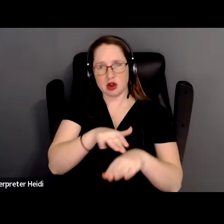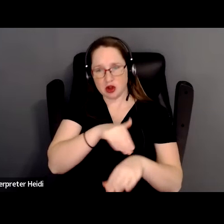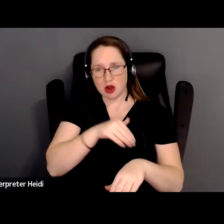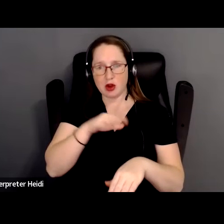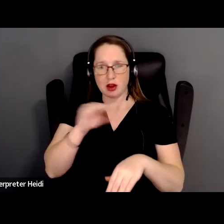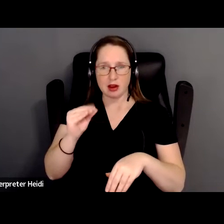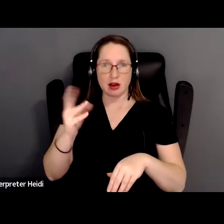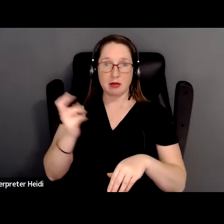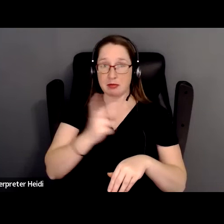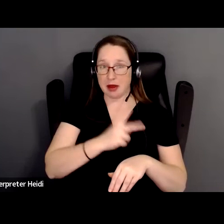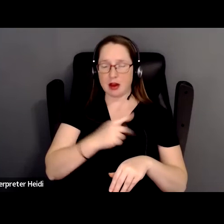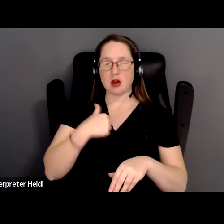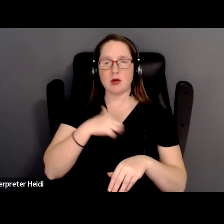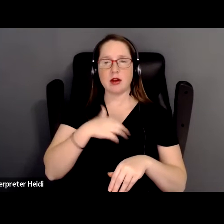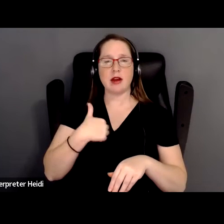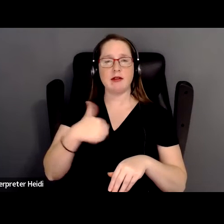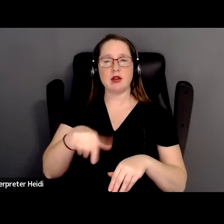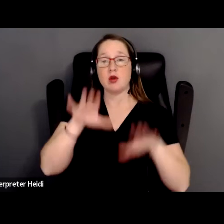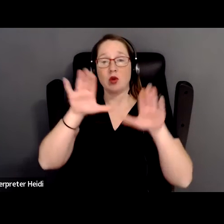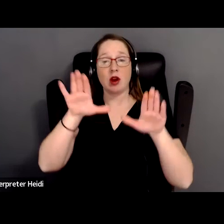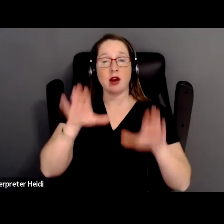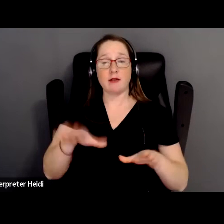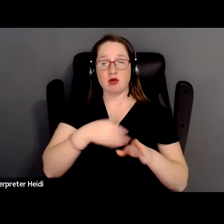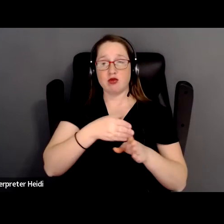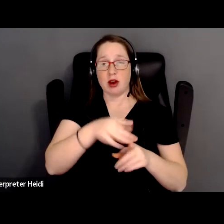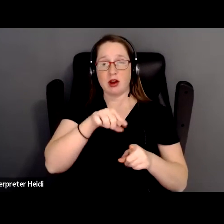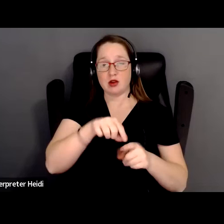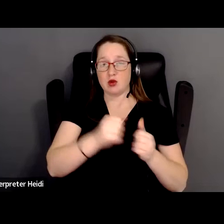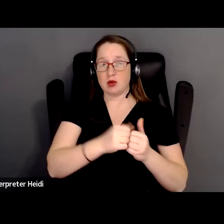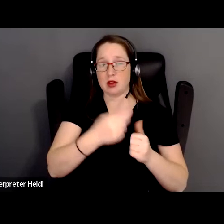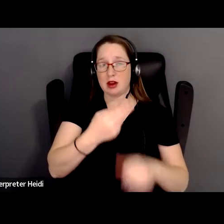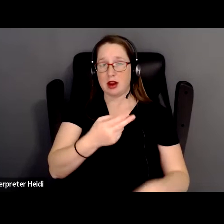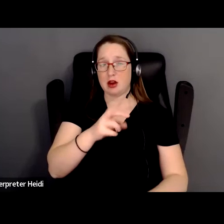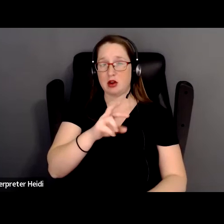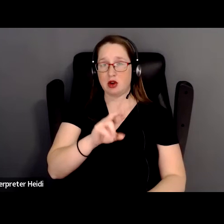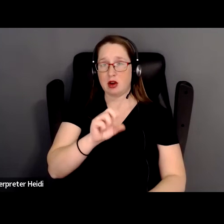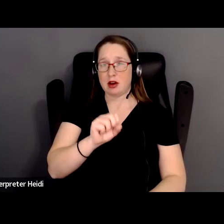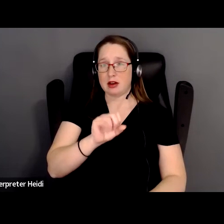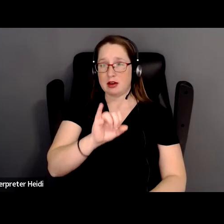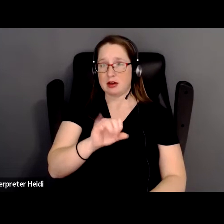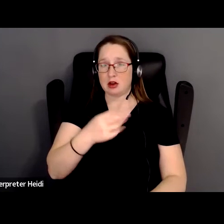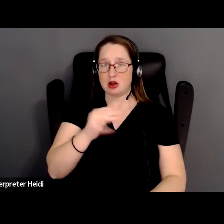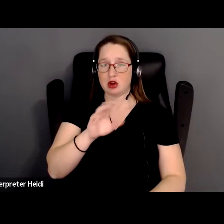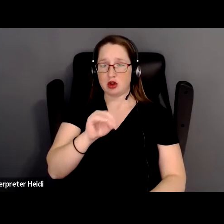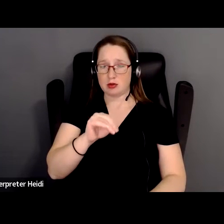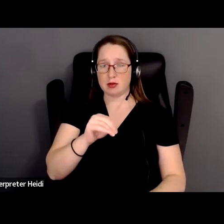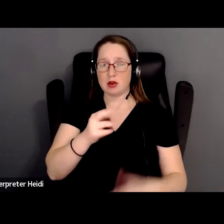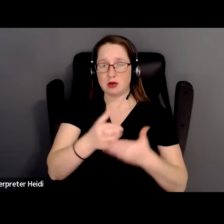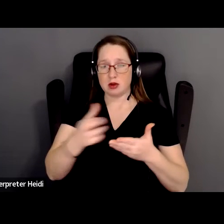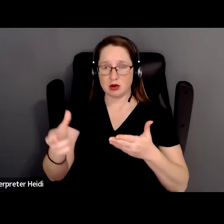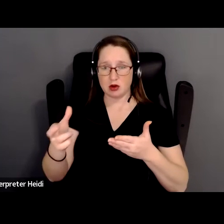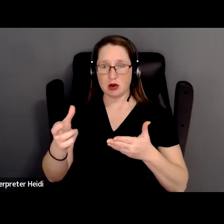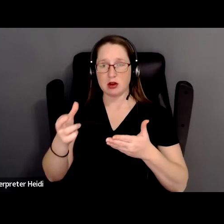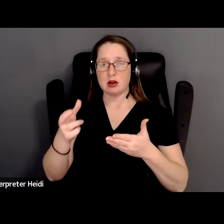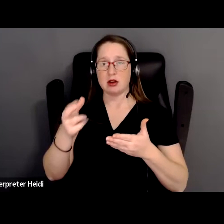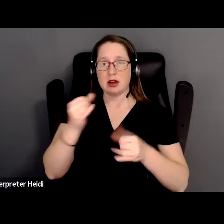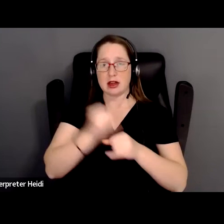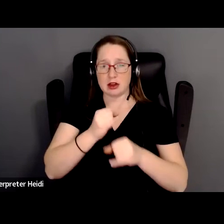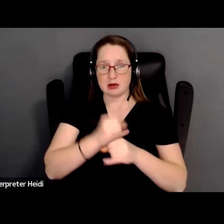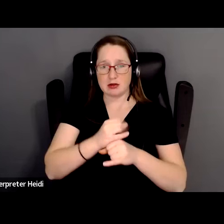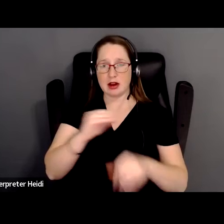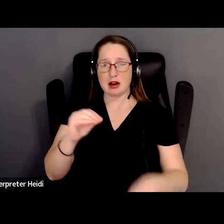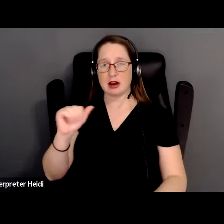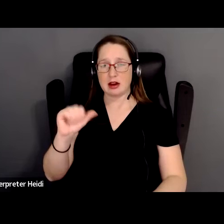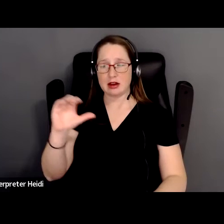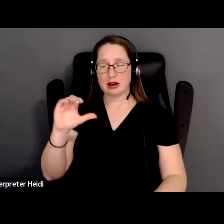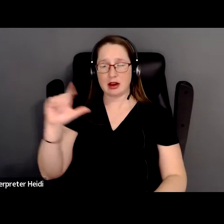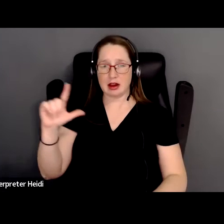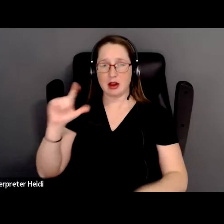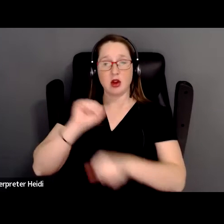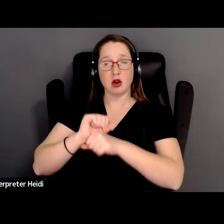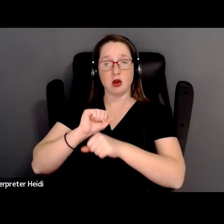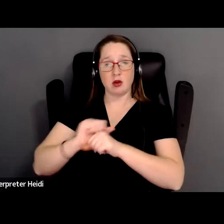We have this wonderful grant with Hsri Human Resource Institute and Acl to work on educating